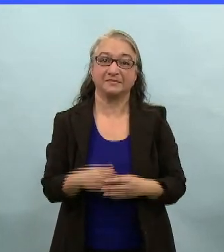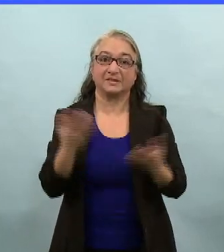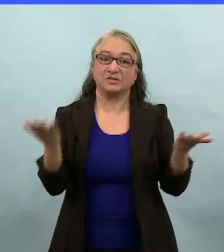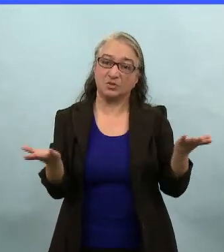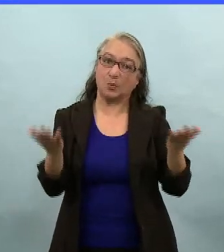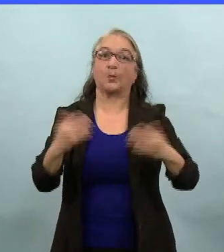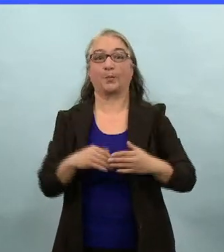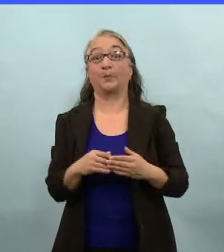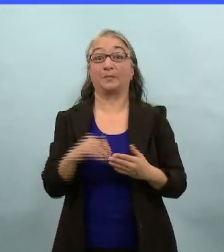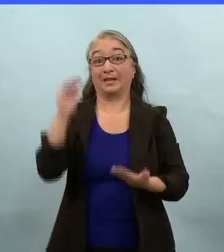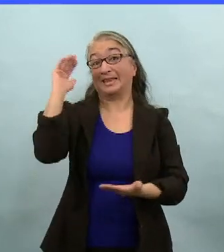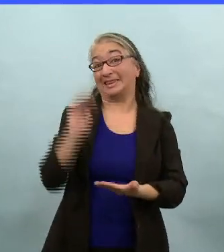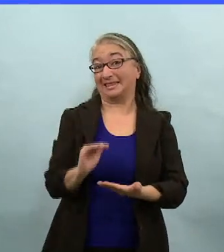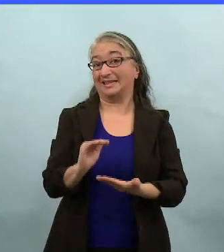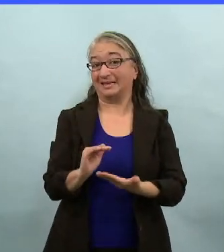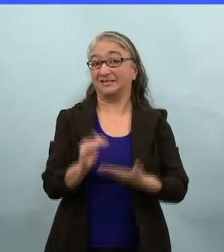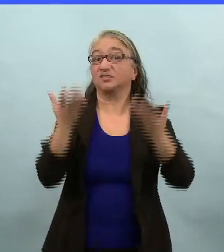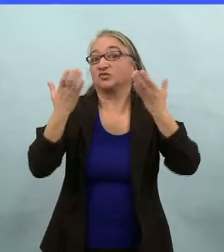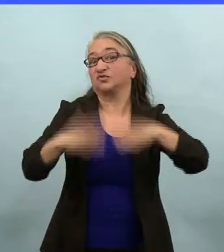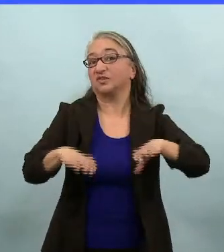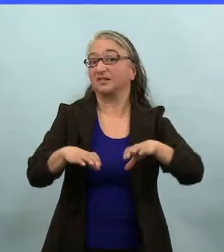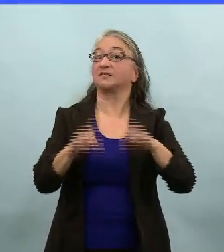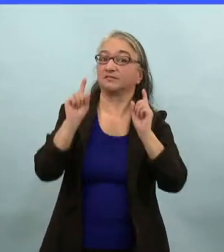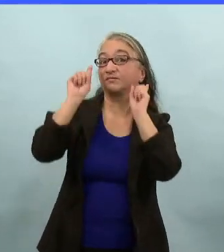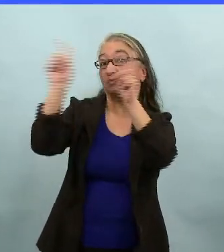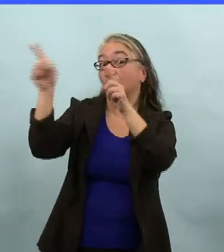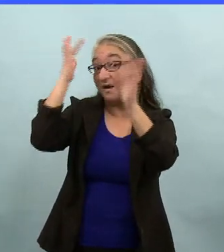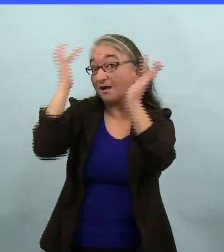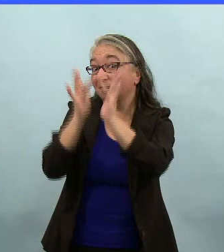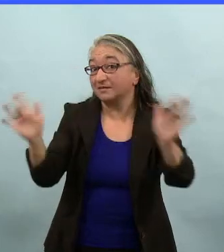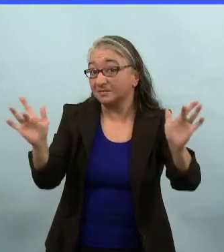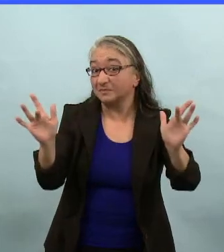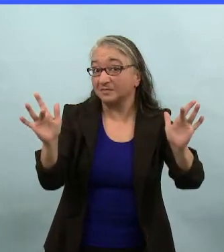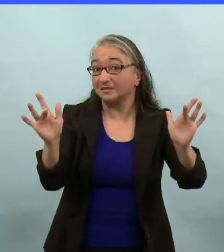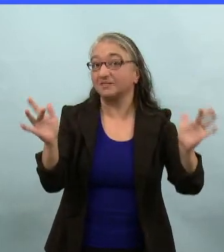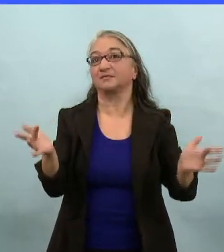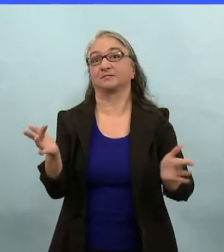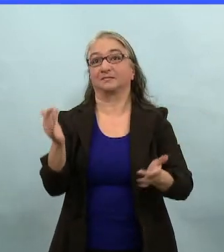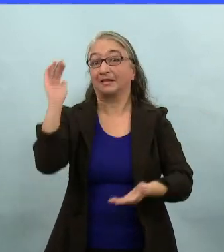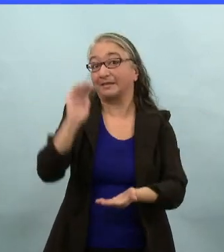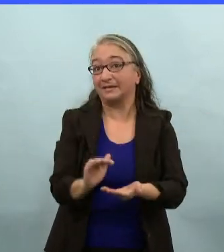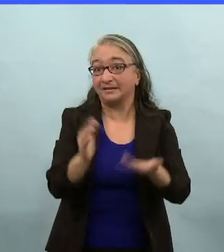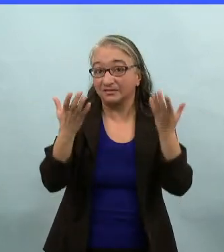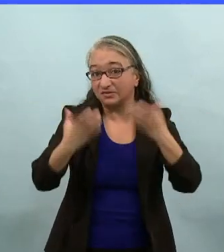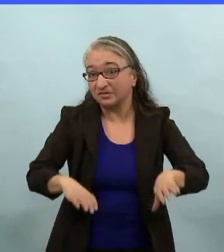the risk of hospitalization compared to delta is lower risk of icu admission is lower as well and